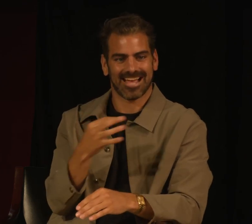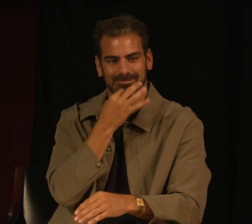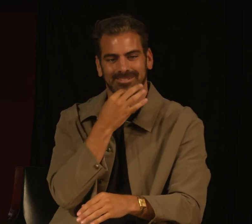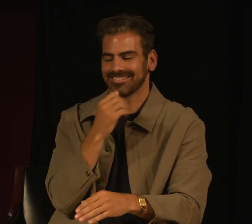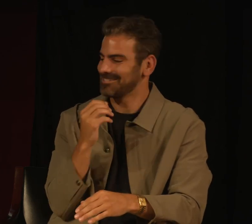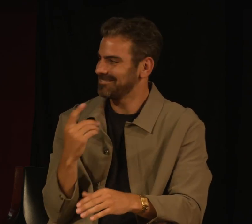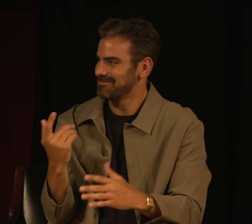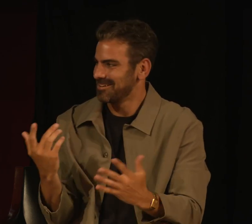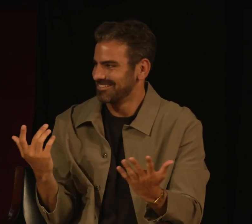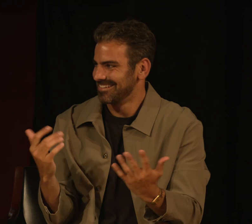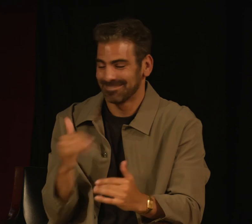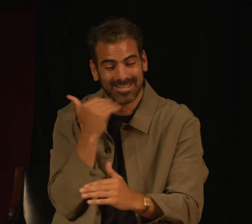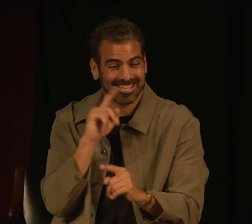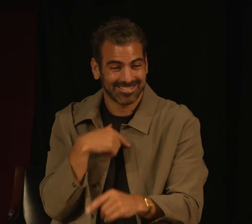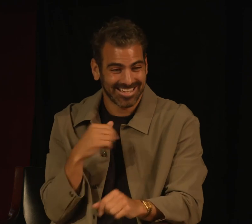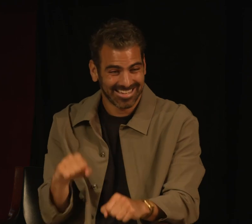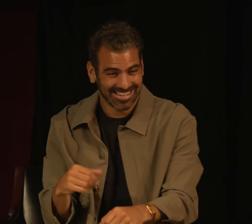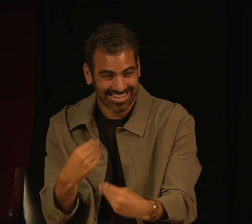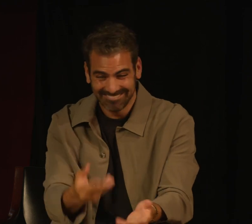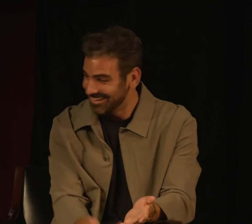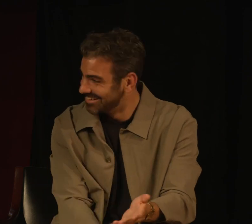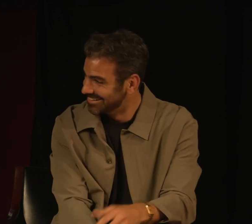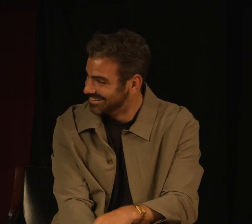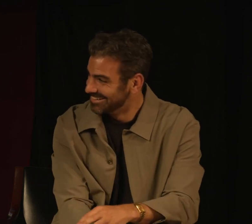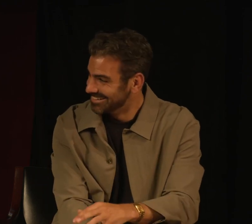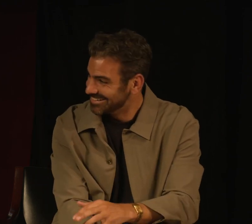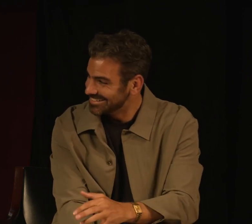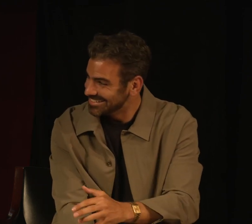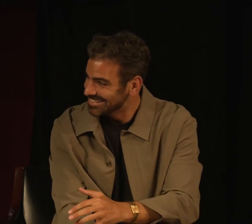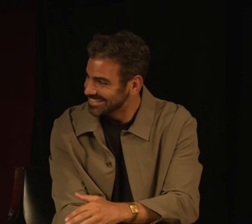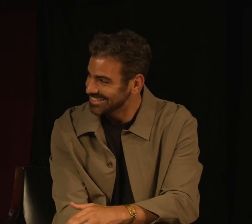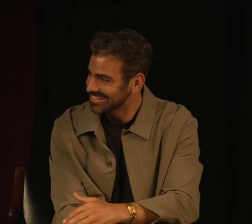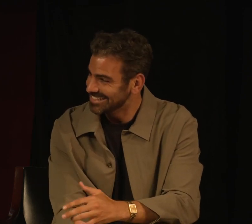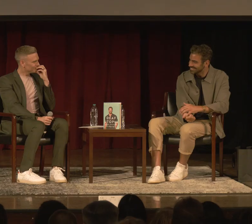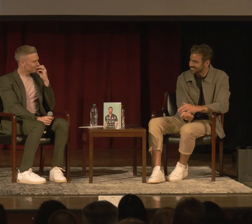so specific, but I'm not an expert in Deaf Ed, but I can tell you that I really think that's the first step.